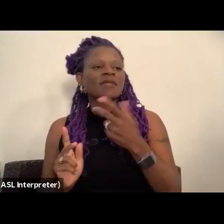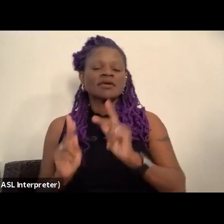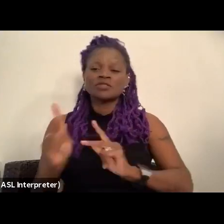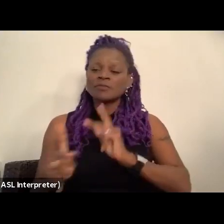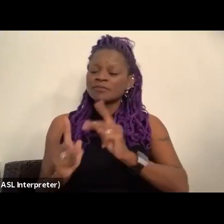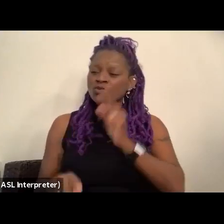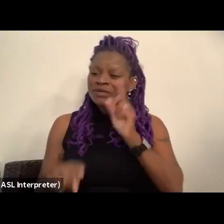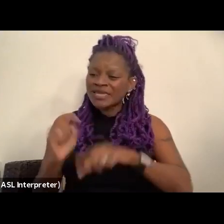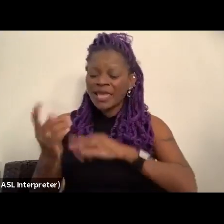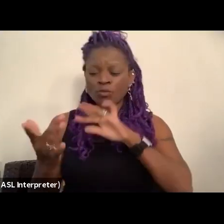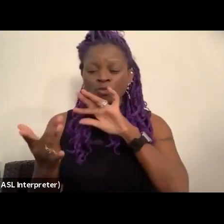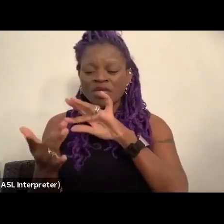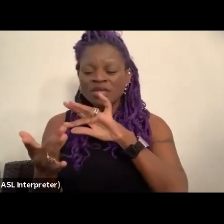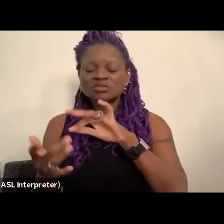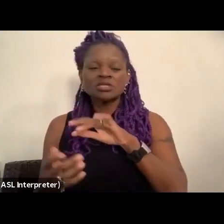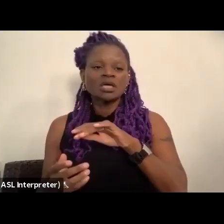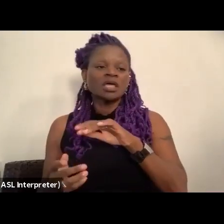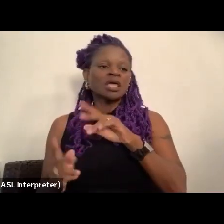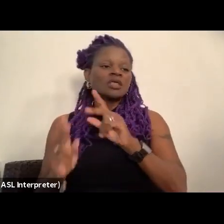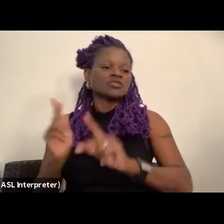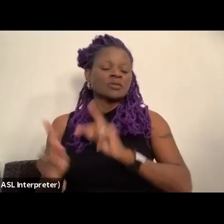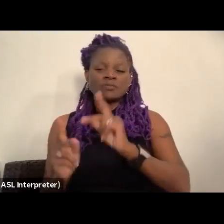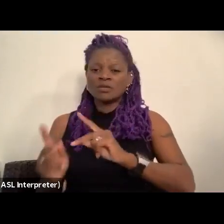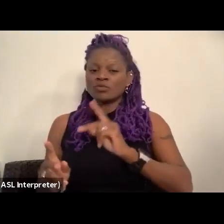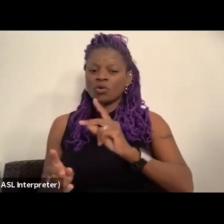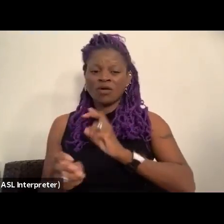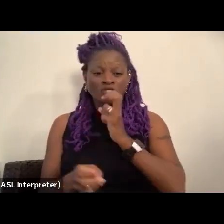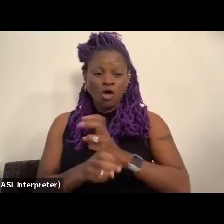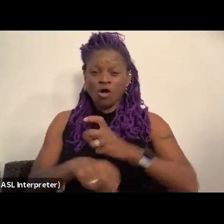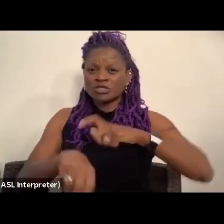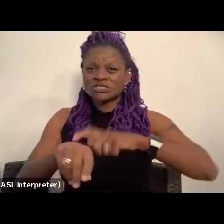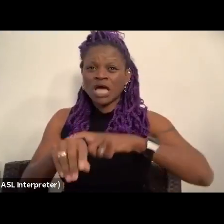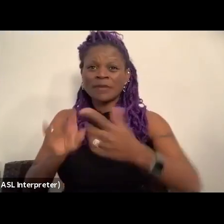they have the hardest time reaching us, prioritize that Jayjay vaccine.